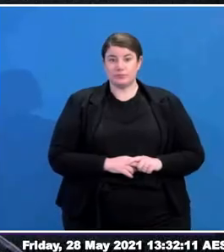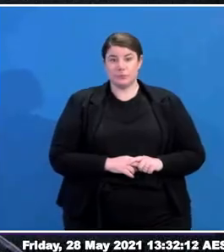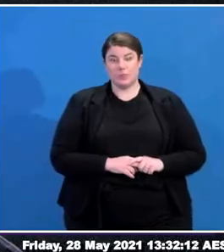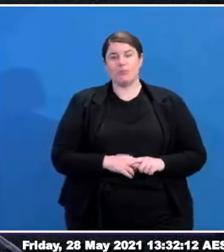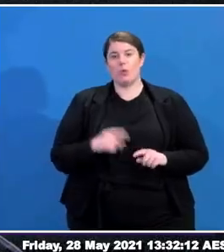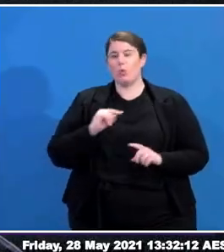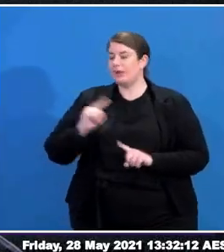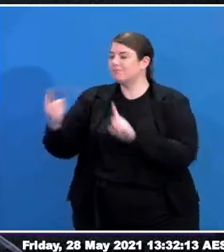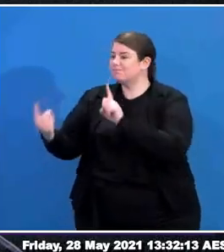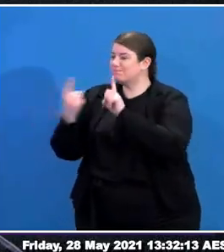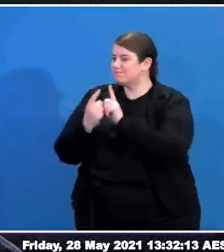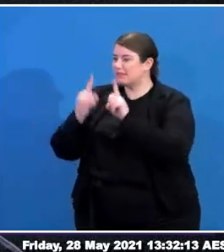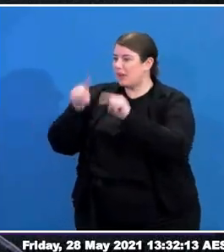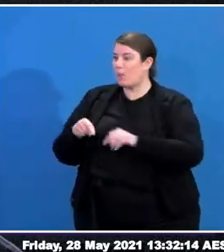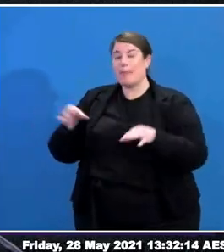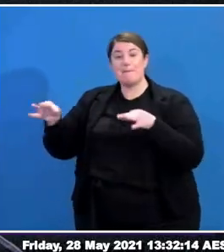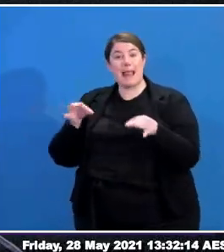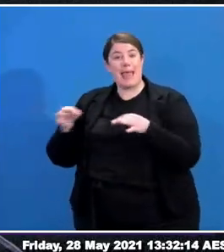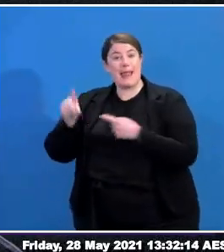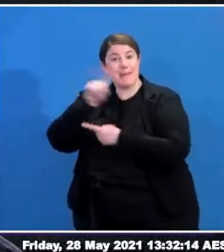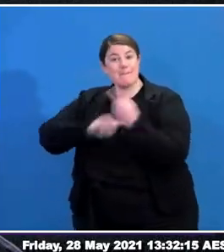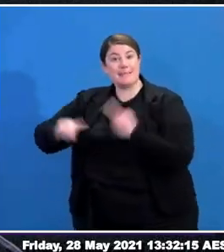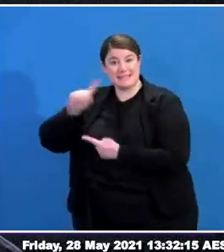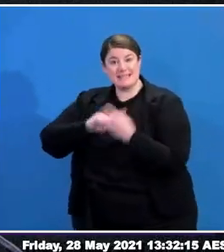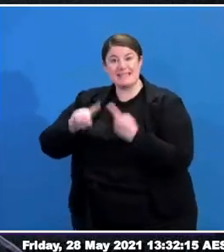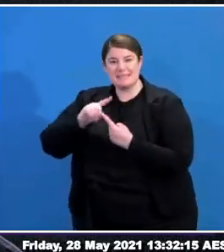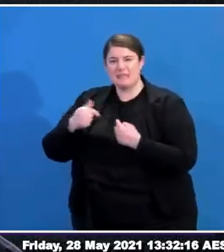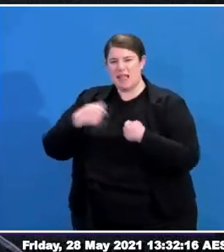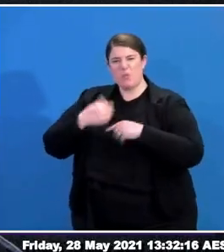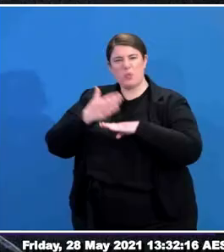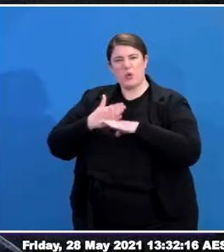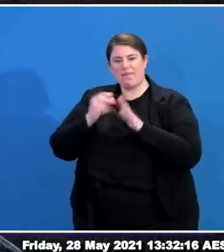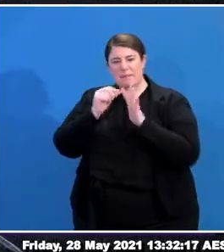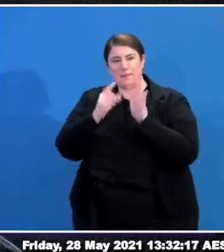conversation, so where our planners will work with the participant, their